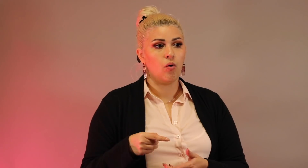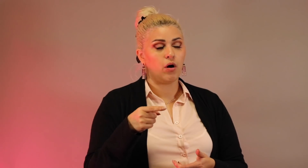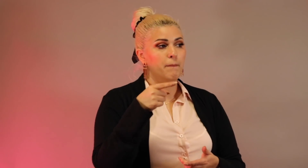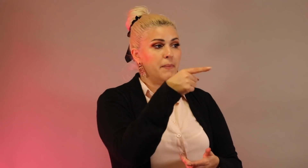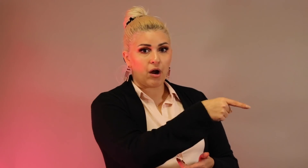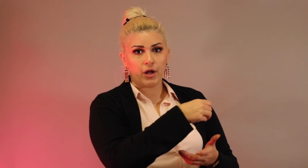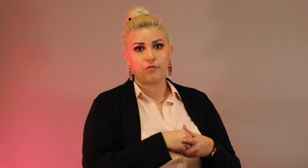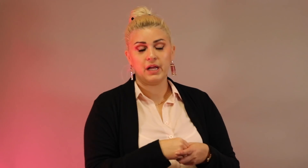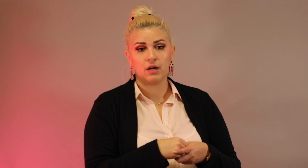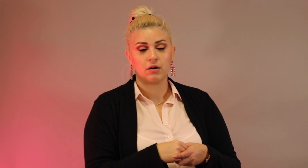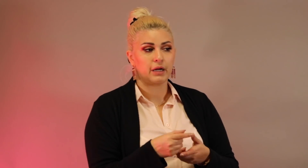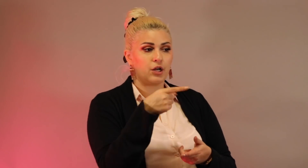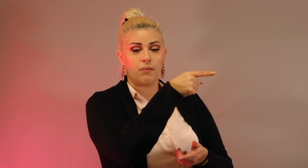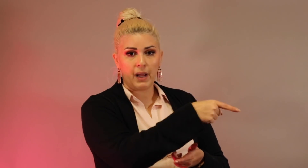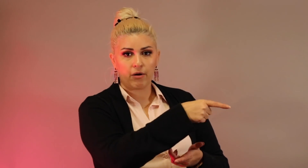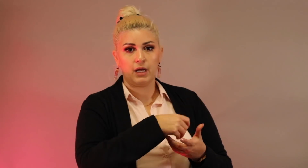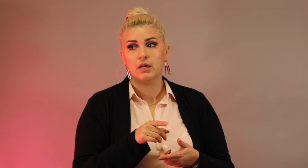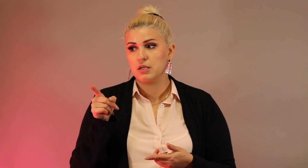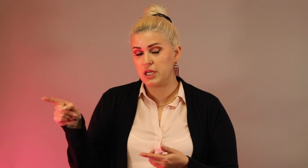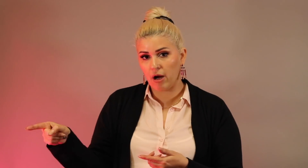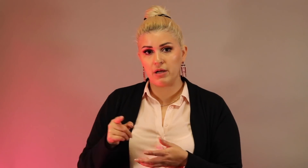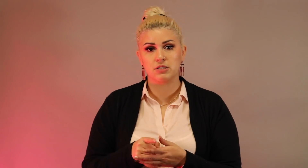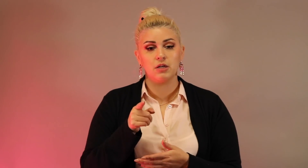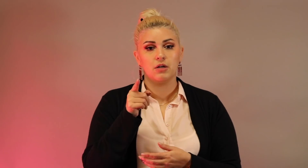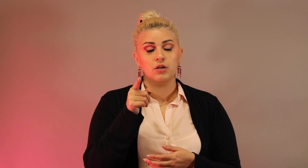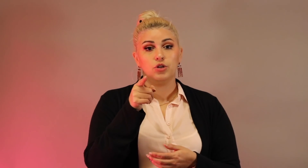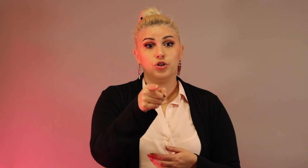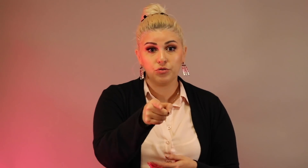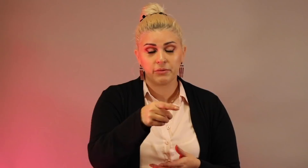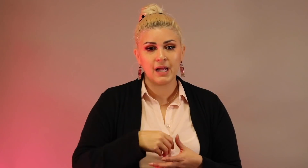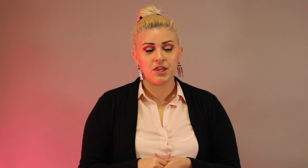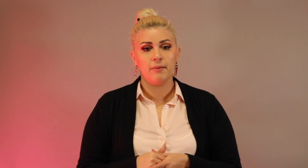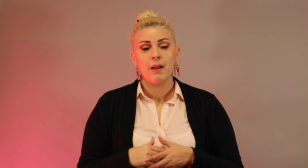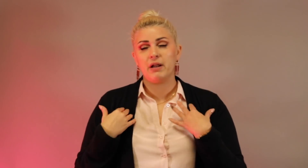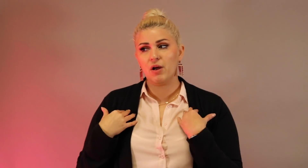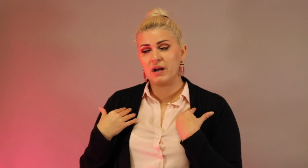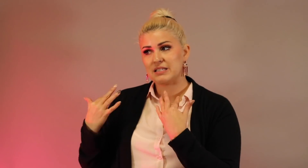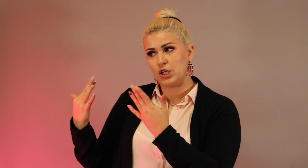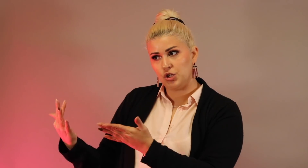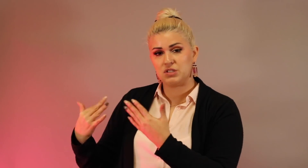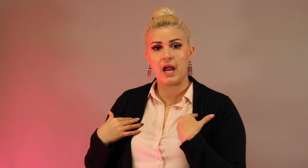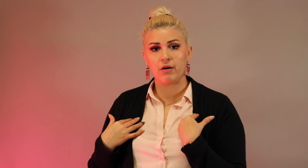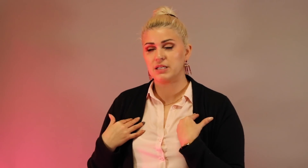Or Mary over here, I could go Mary, Terrence, you, Samantha. But if I wanted to say you Terrence,